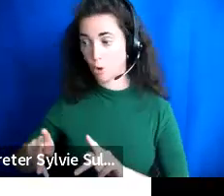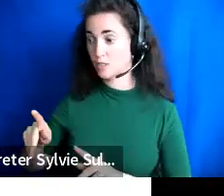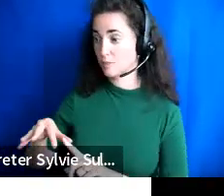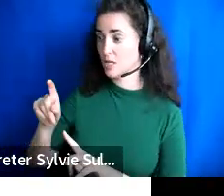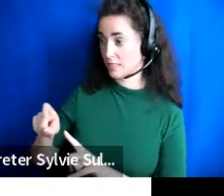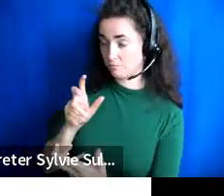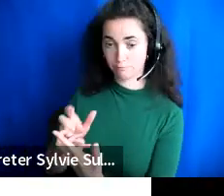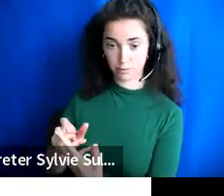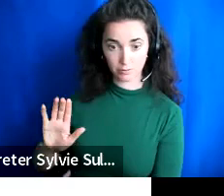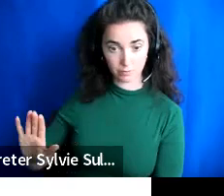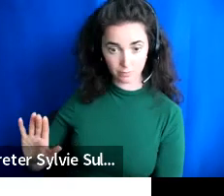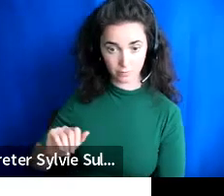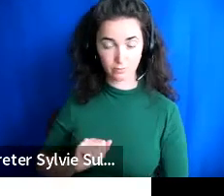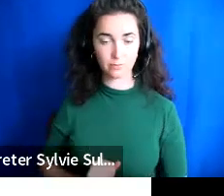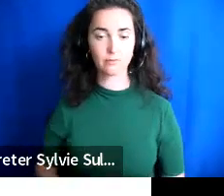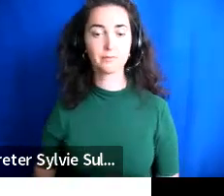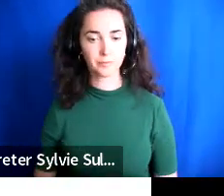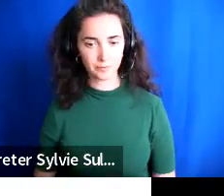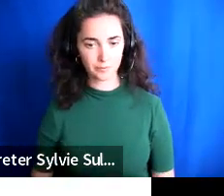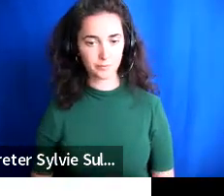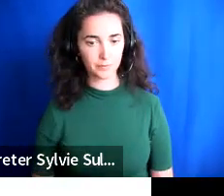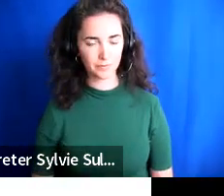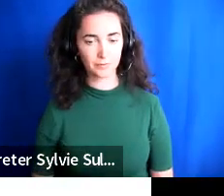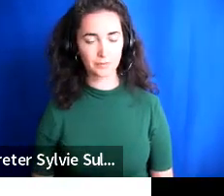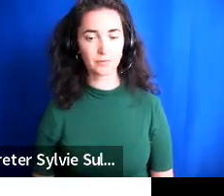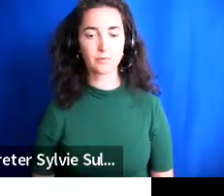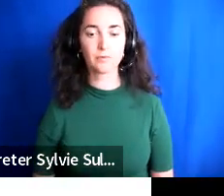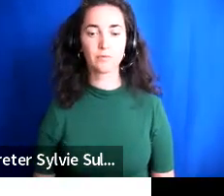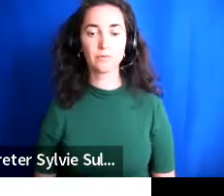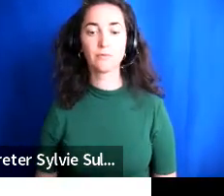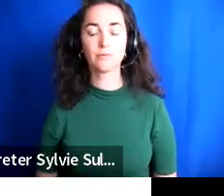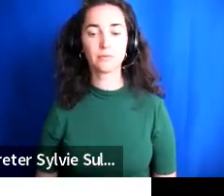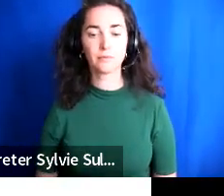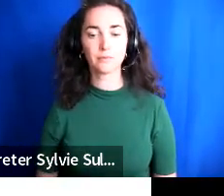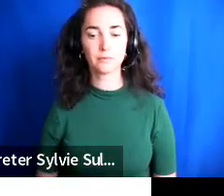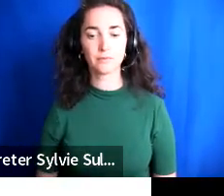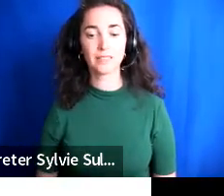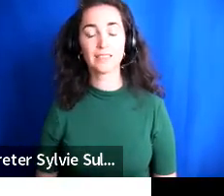I know problems in Alberta. A lot of times. students with disabilities cannot participate.